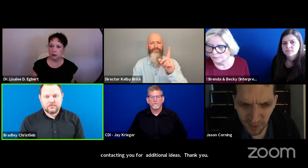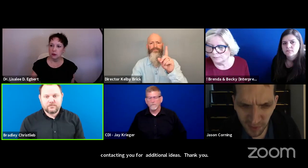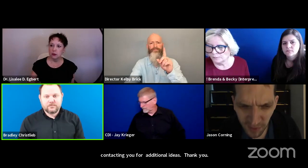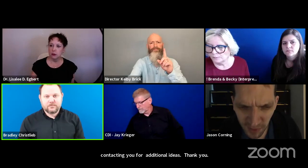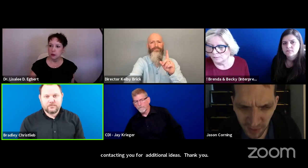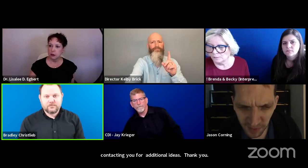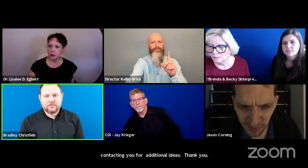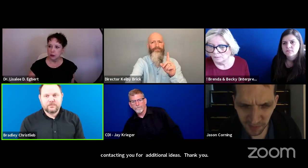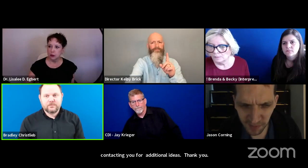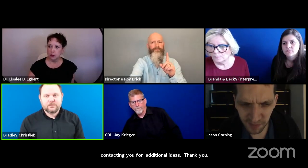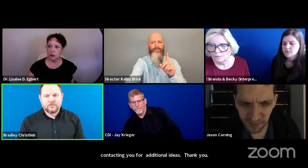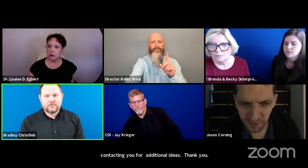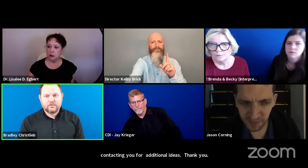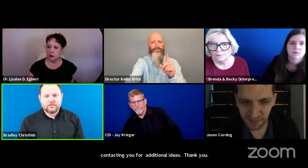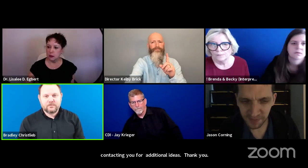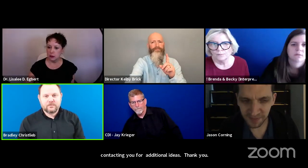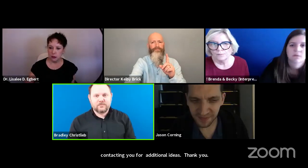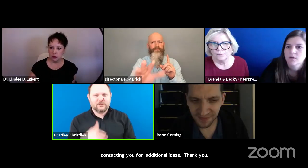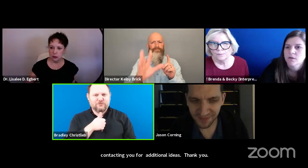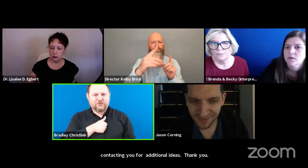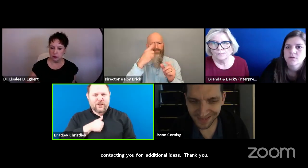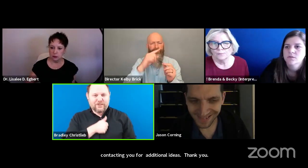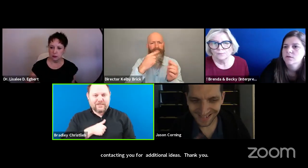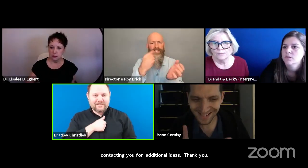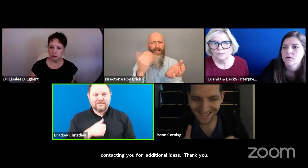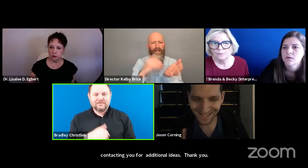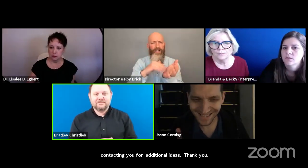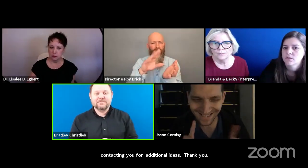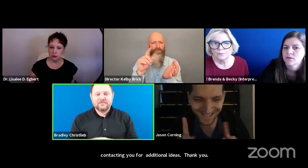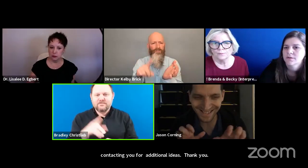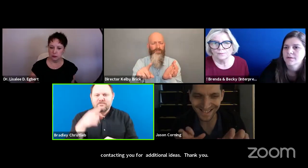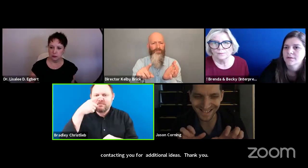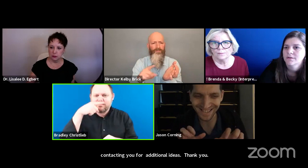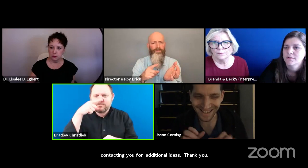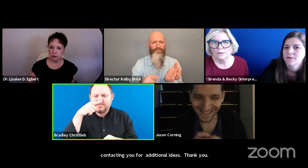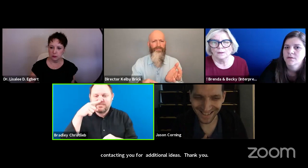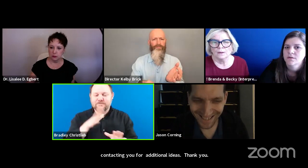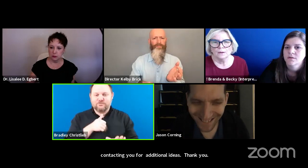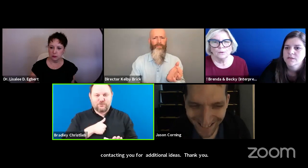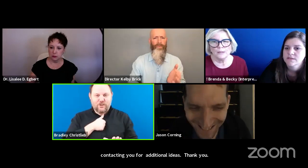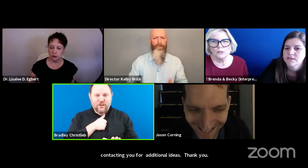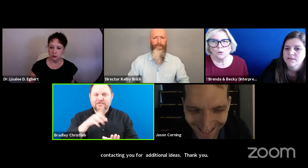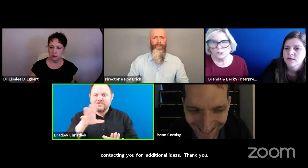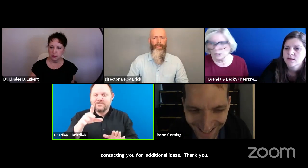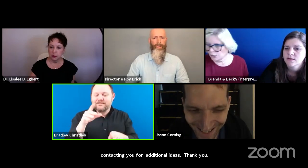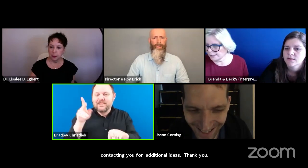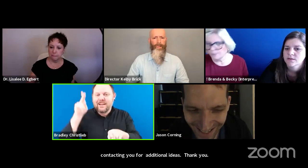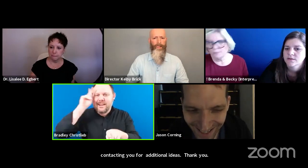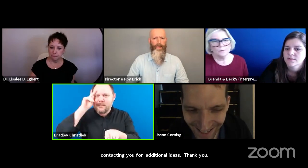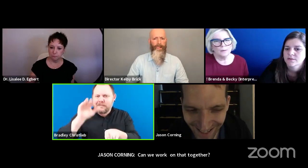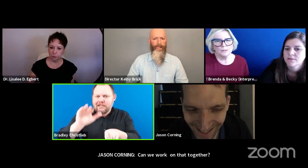Repeat your question, Jason.